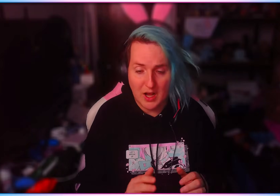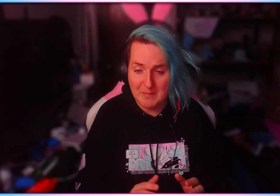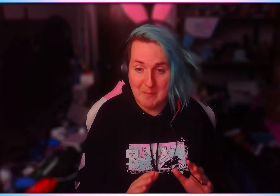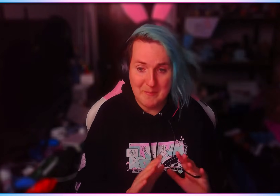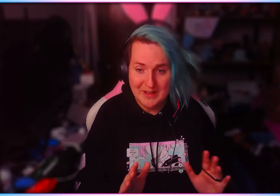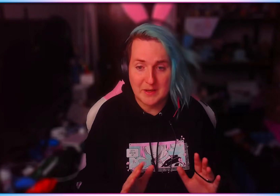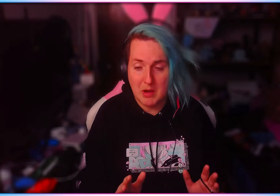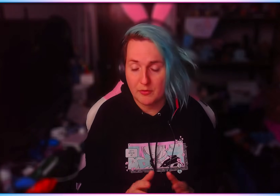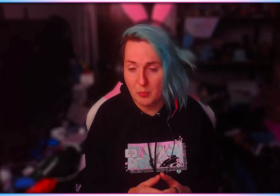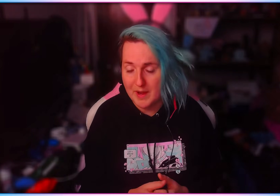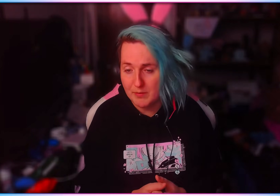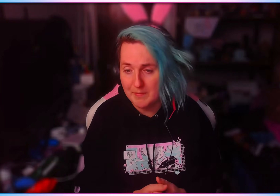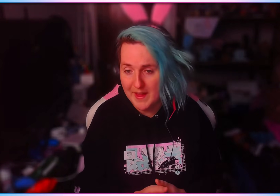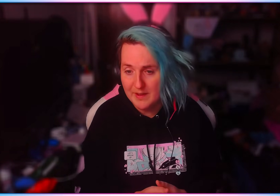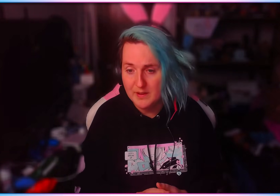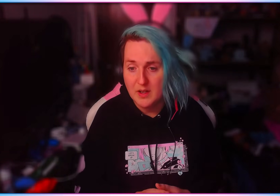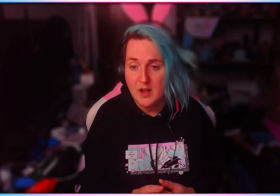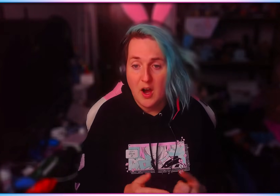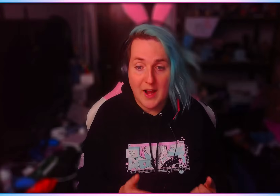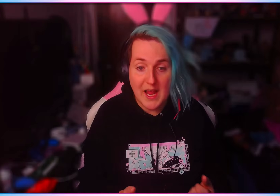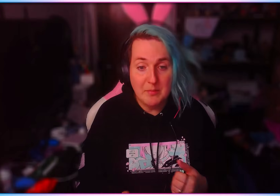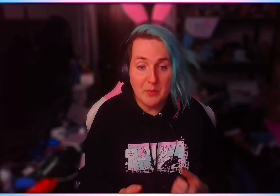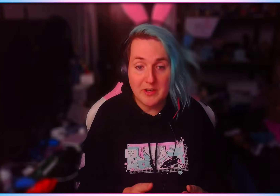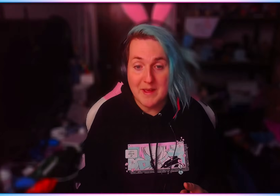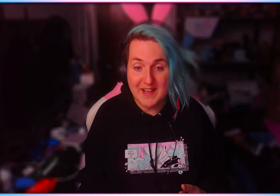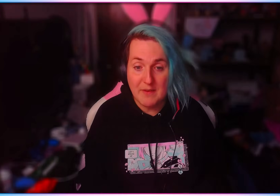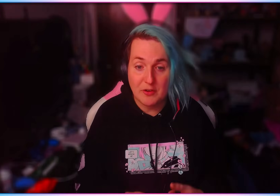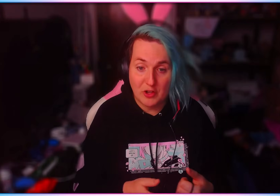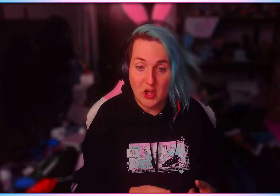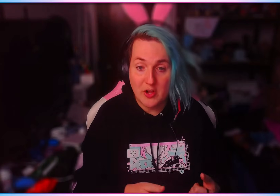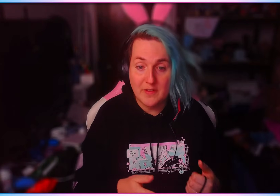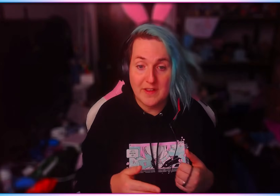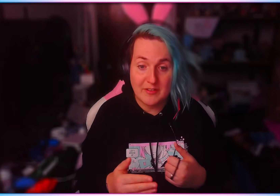I'm a million miles away from there, I am going to make an effort to learn these